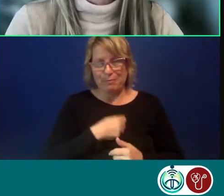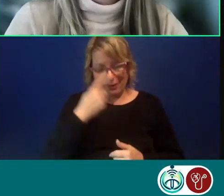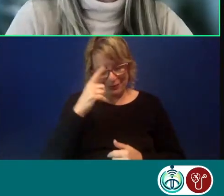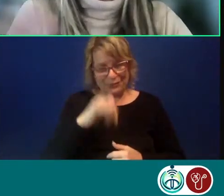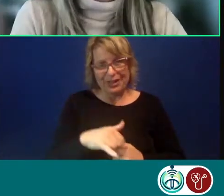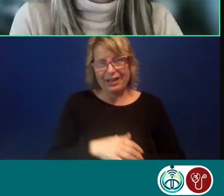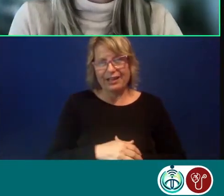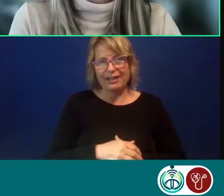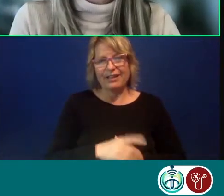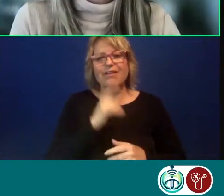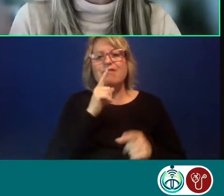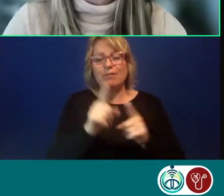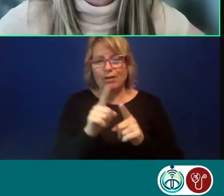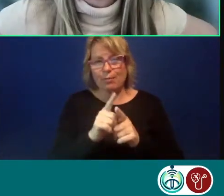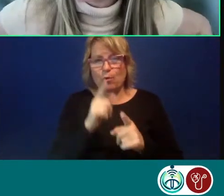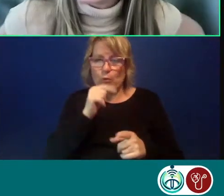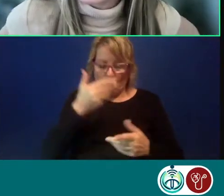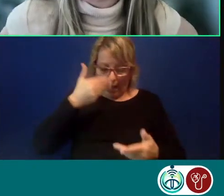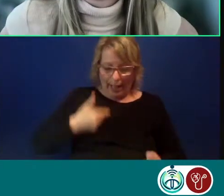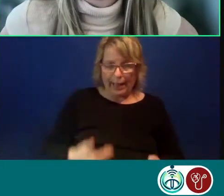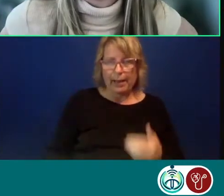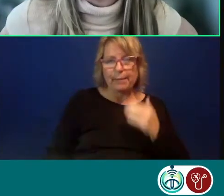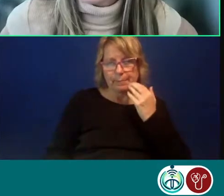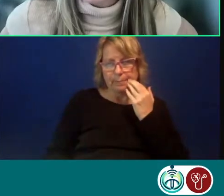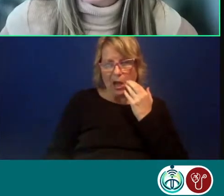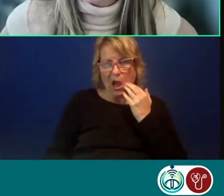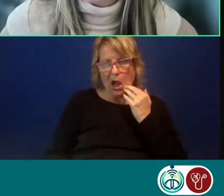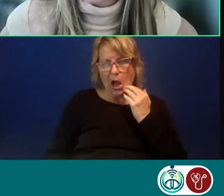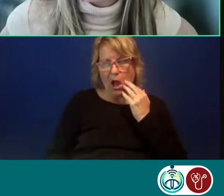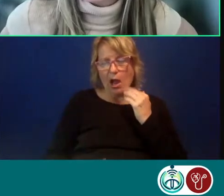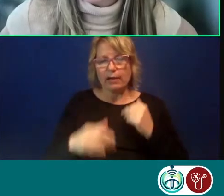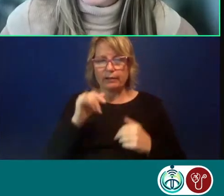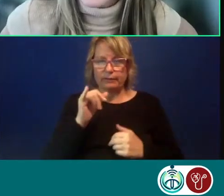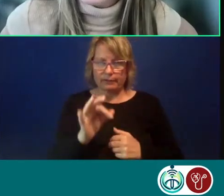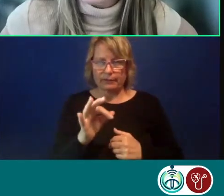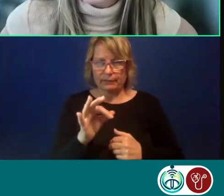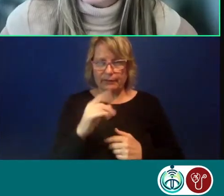but it's also just part of who I am. And if I'm under a bit of stress or I